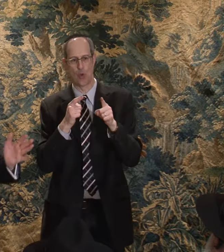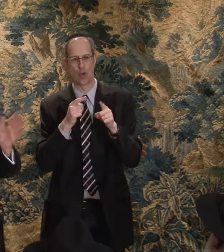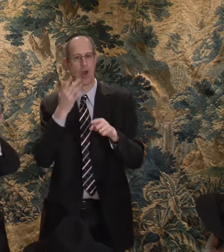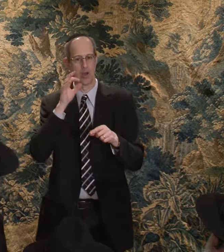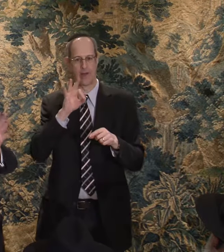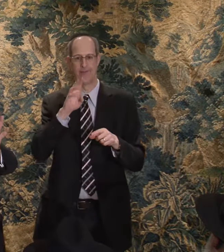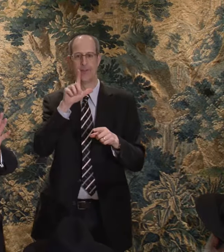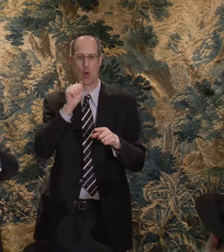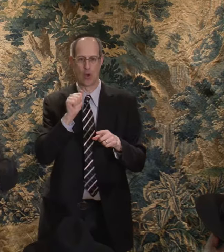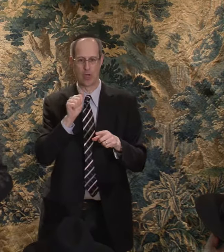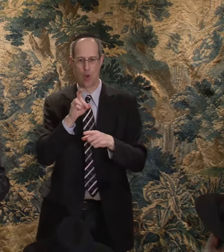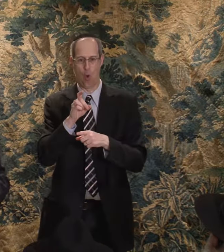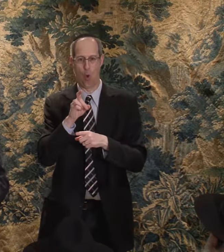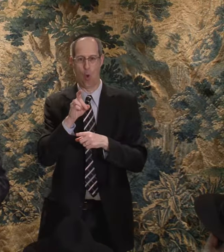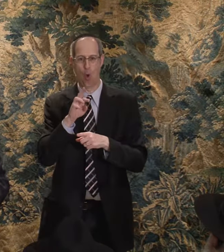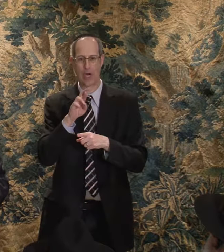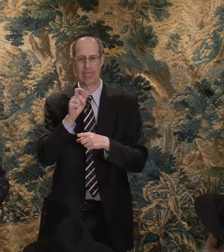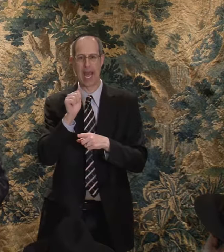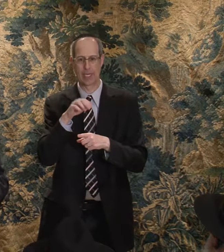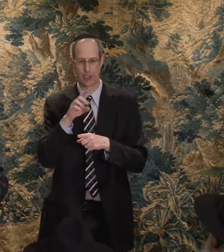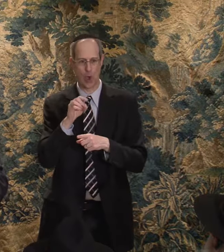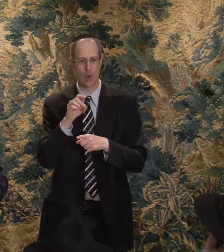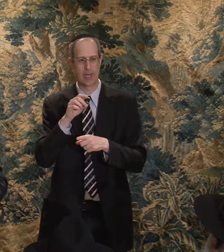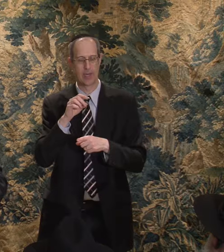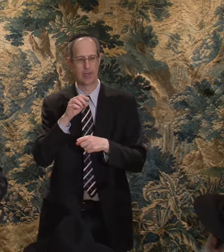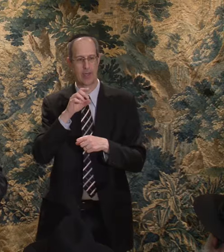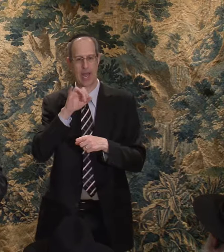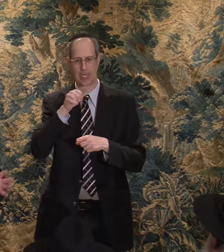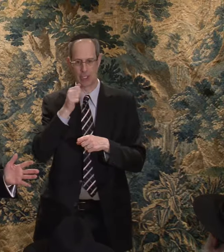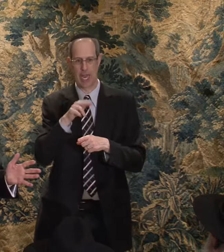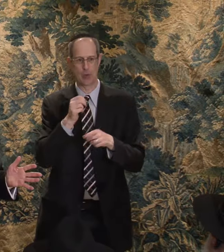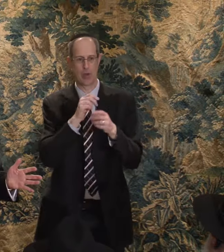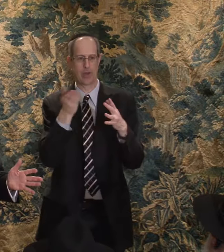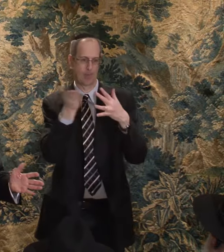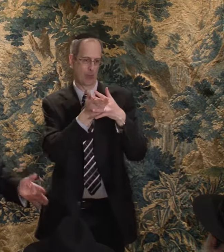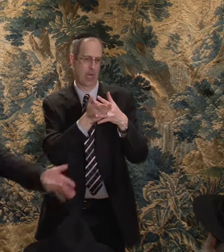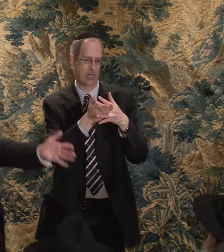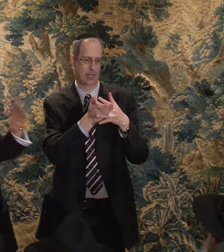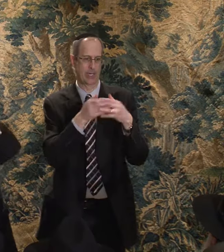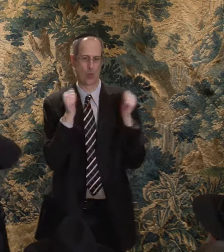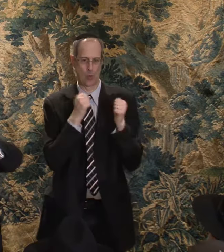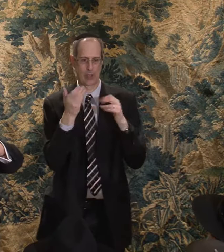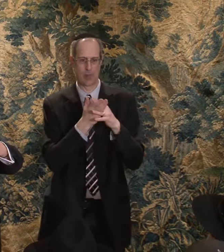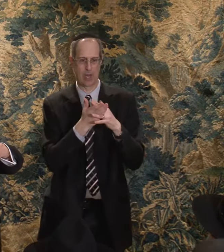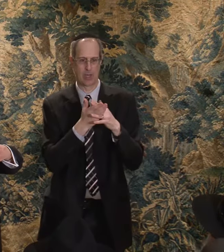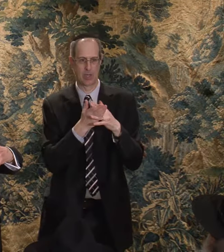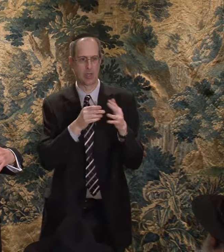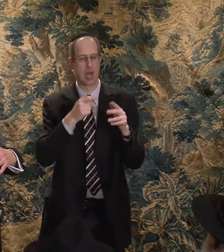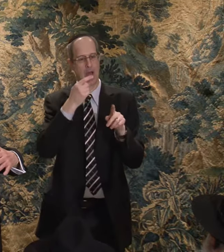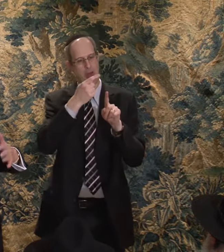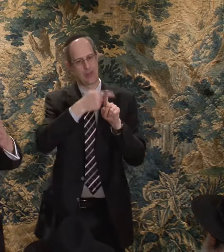during the January break the winter break they rent a big house and they